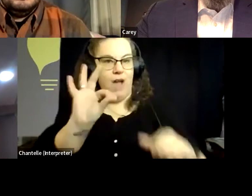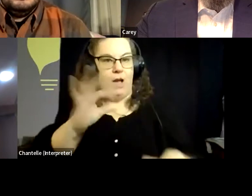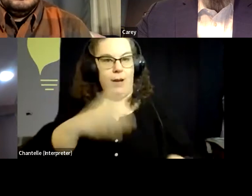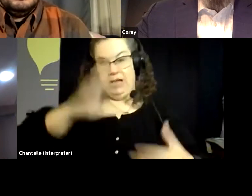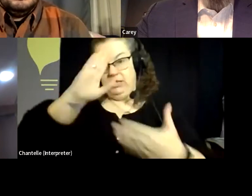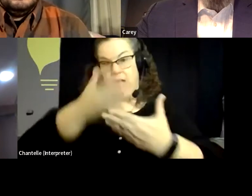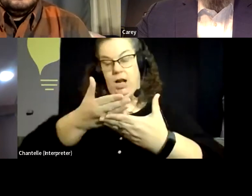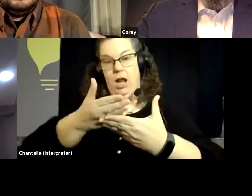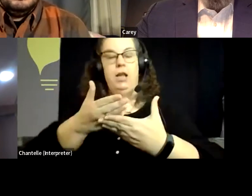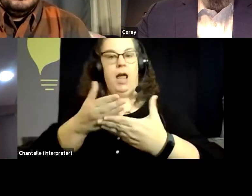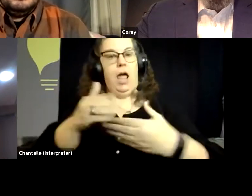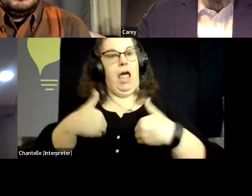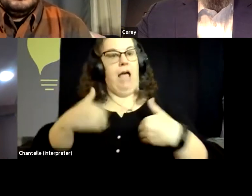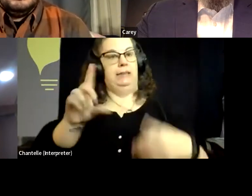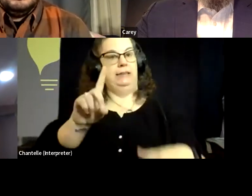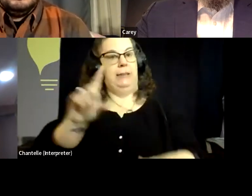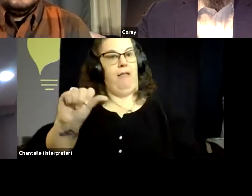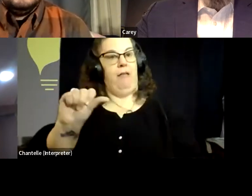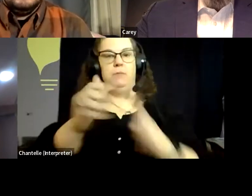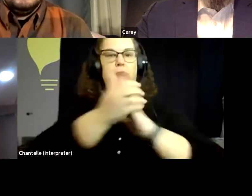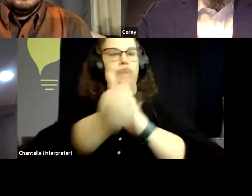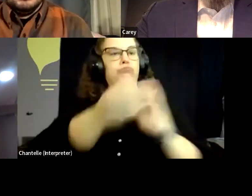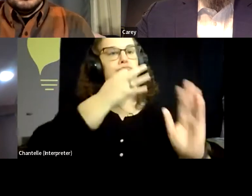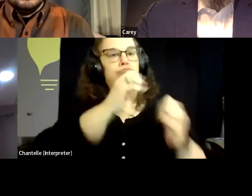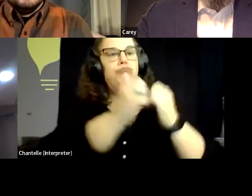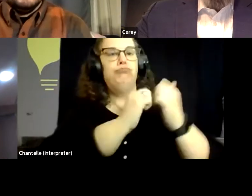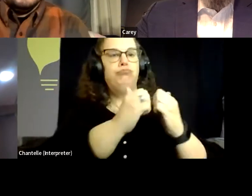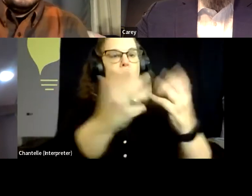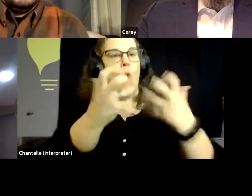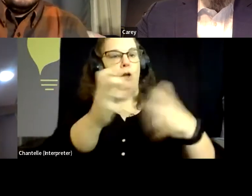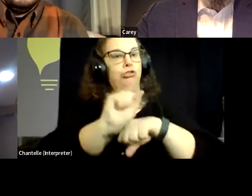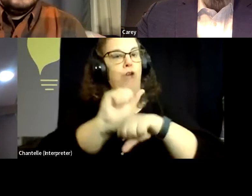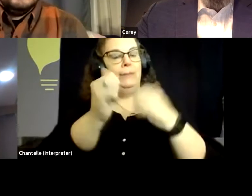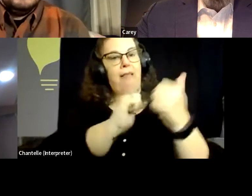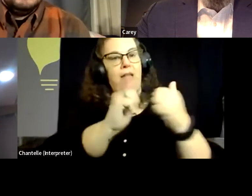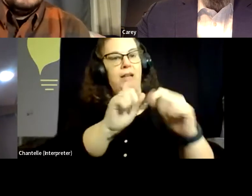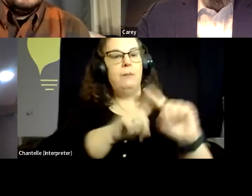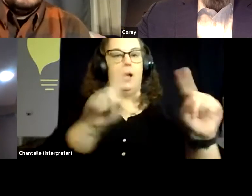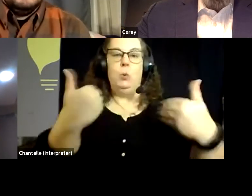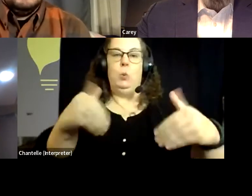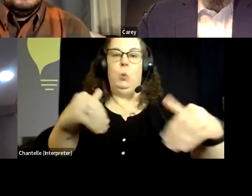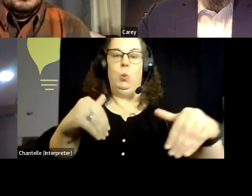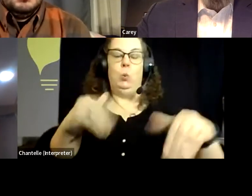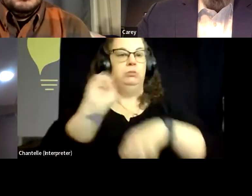is a gifted athlete and loves sports. He would love to have a job in athletics